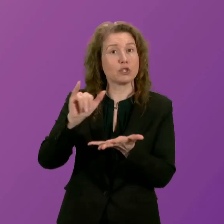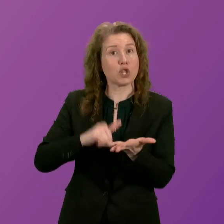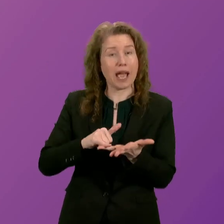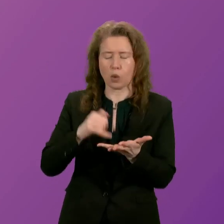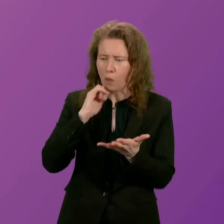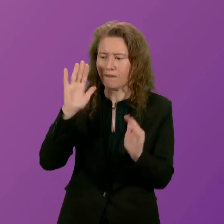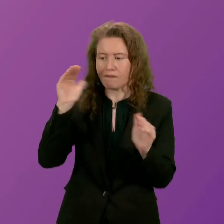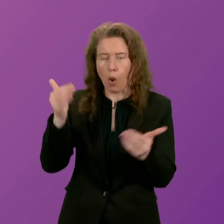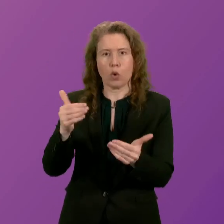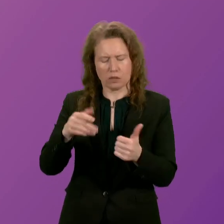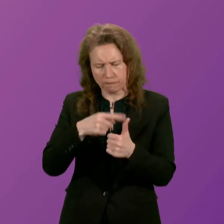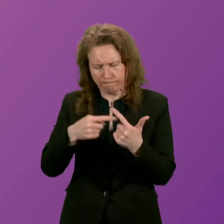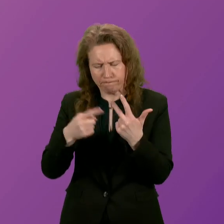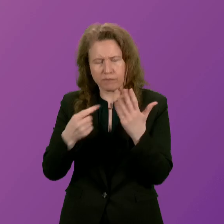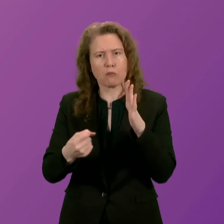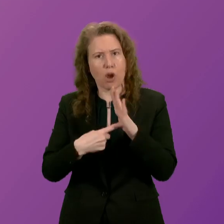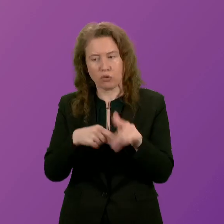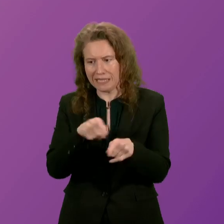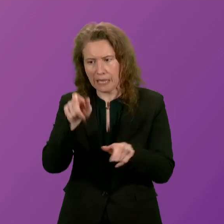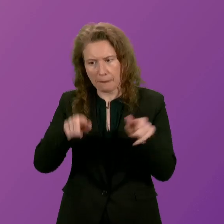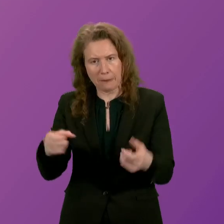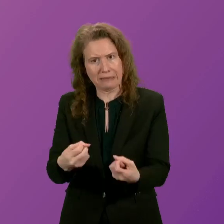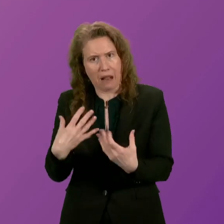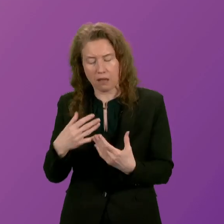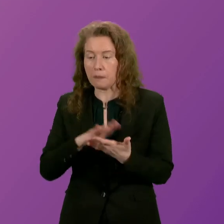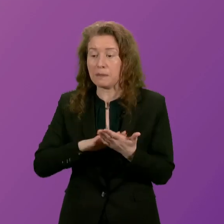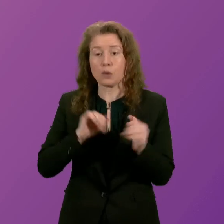focused on addressing the priorities of the people, which is to reduce waiting